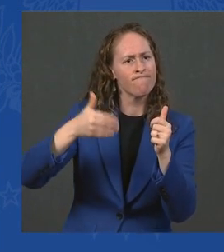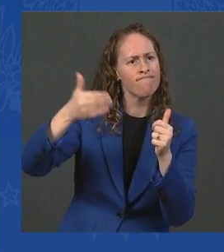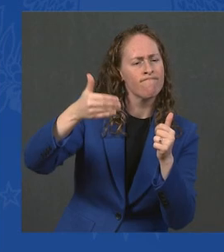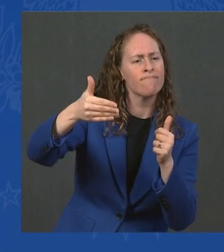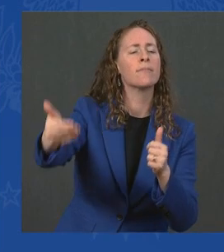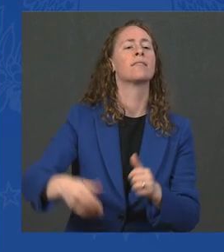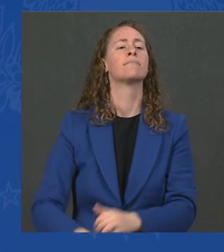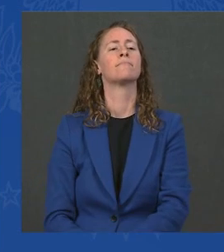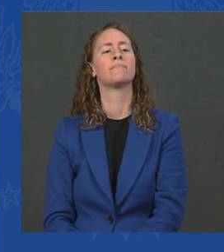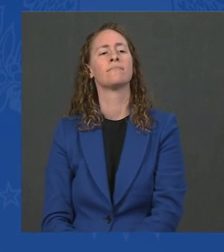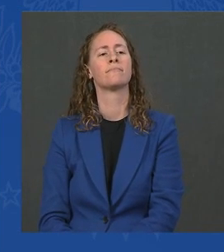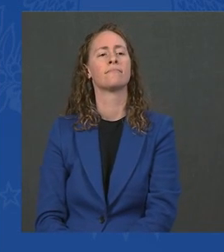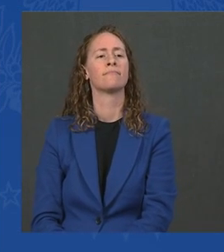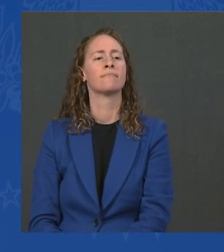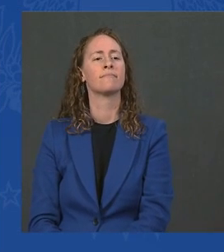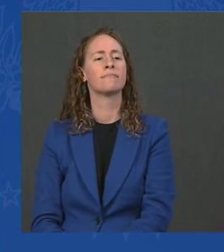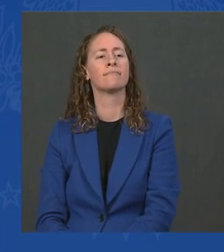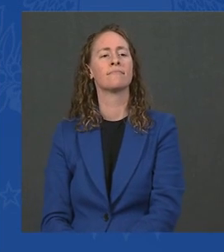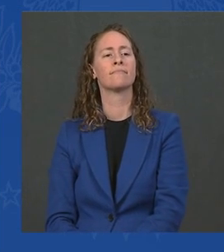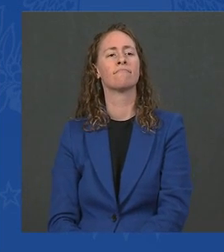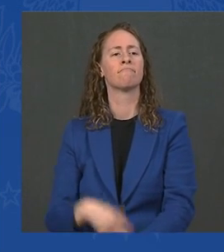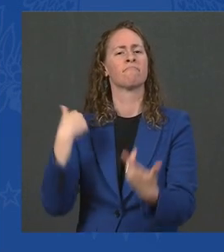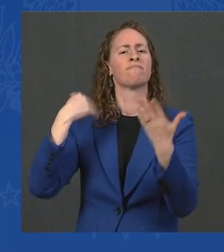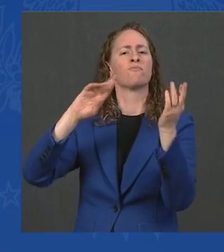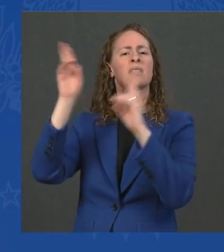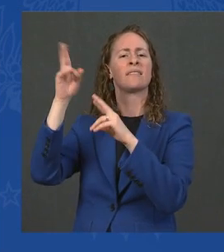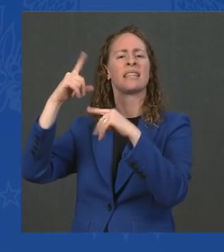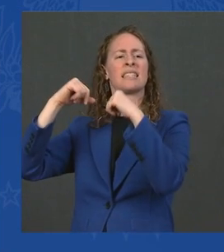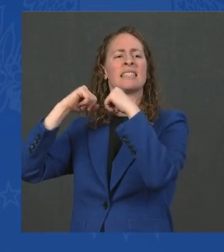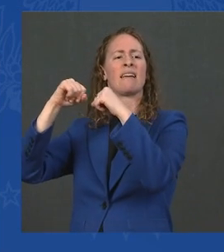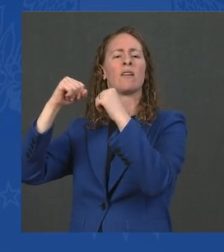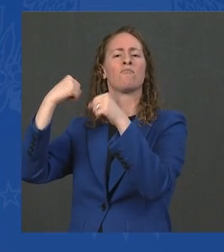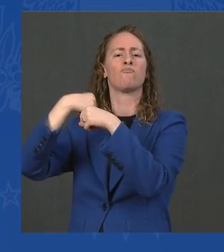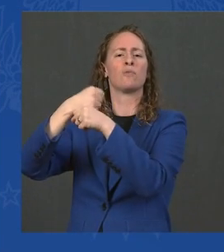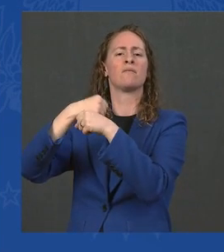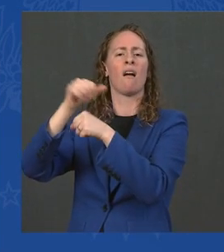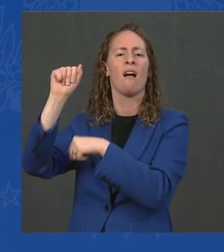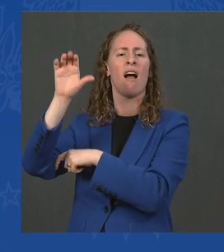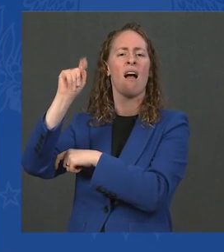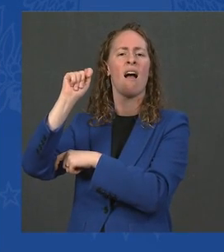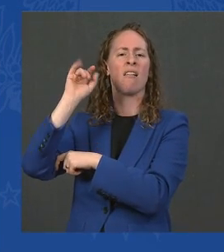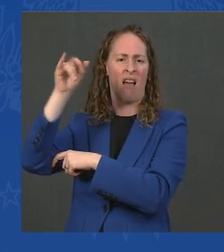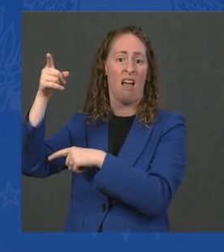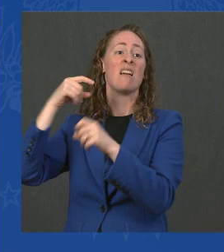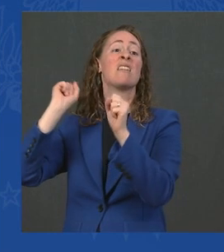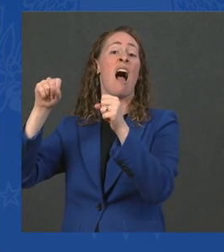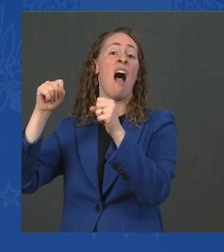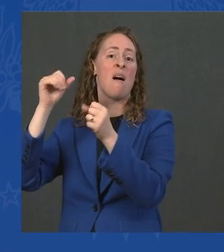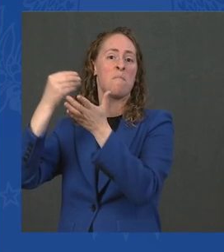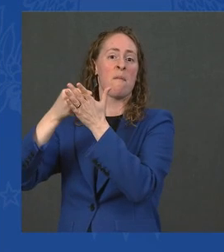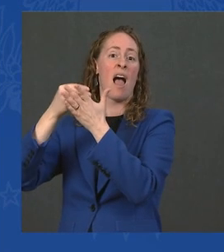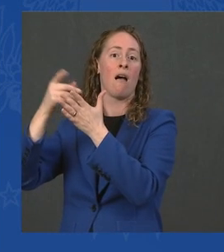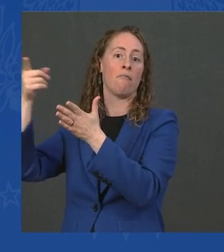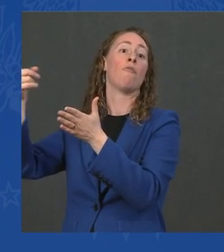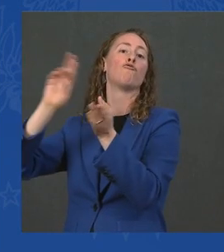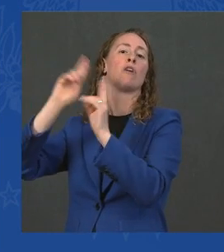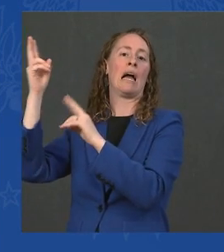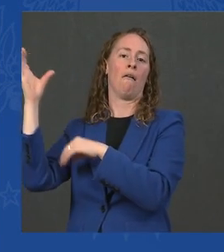that allows me to ensure that we -- what we need made, we can ask the private enterprise to make them